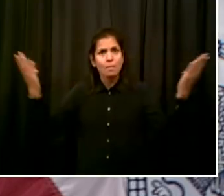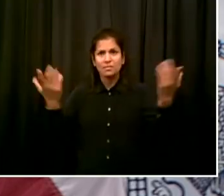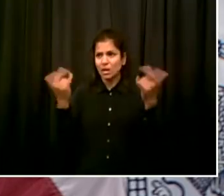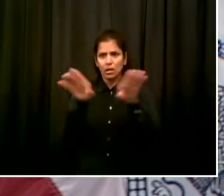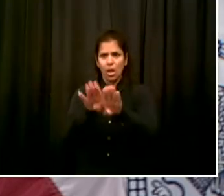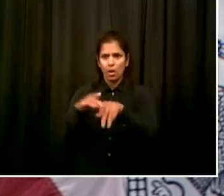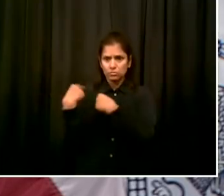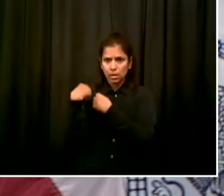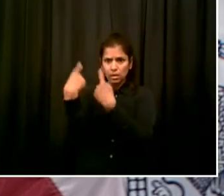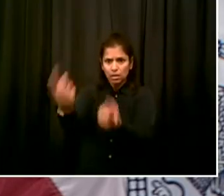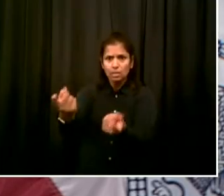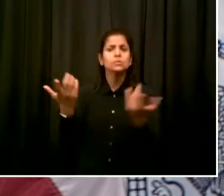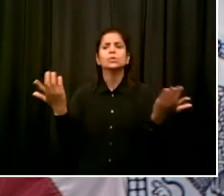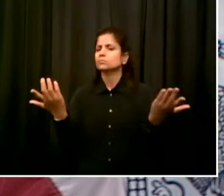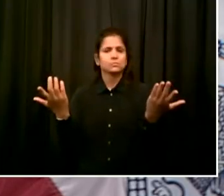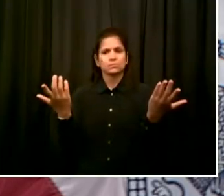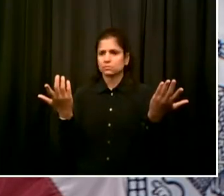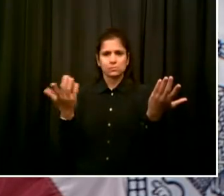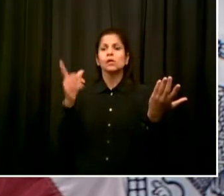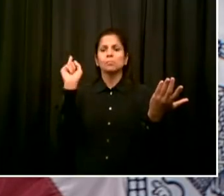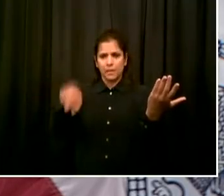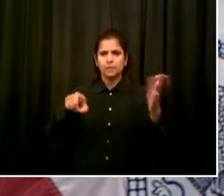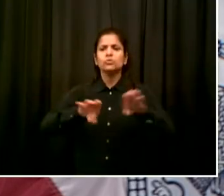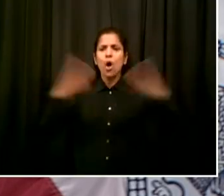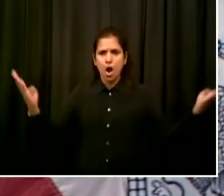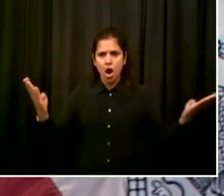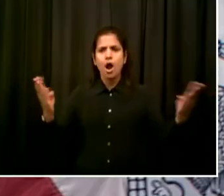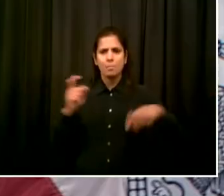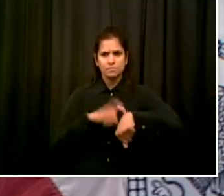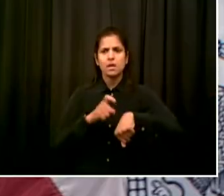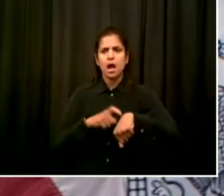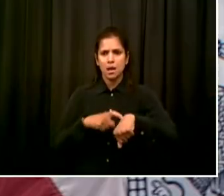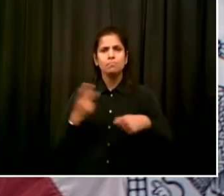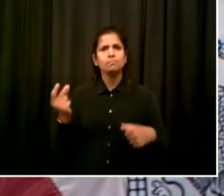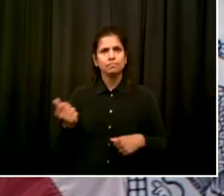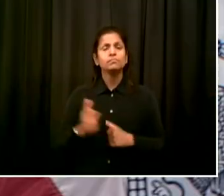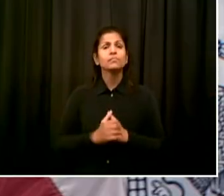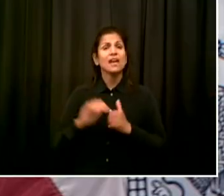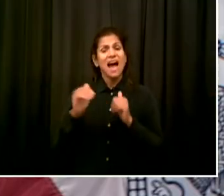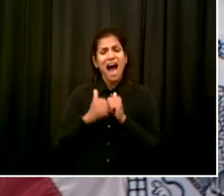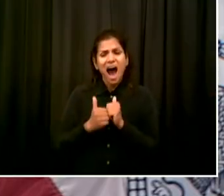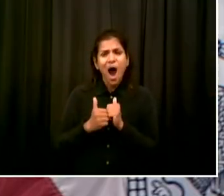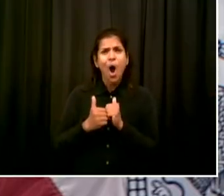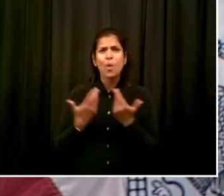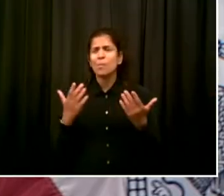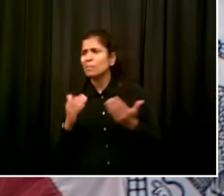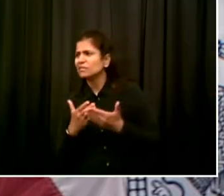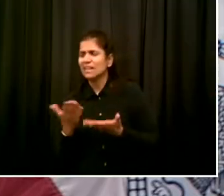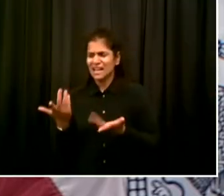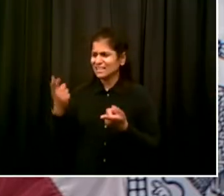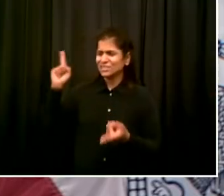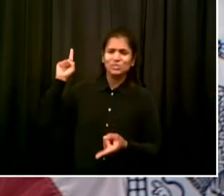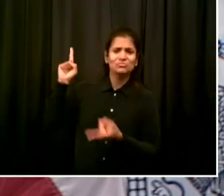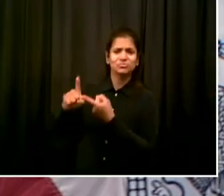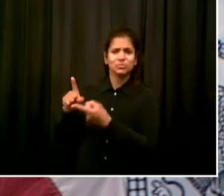EVRYEONE EARNESTLY WANTS TO GET THE CRIMINAL JUSTICE STSYEM UP AND RUNNING AGAIN . I JUST WANT TO EMPHAZESI THAT